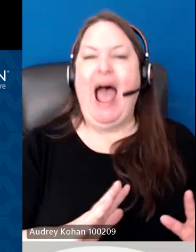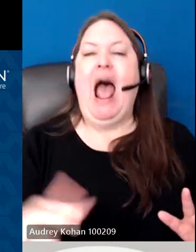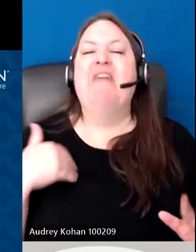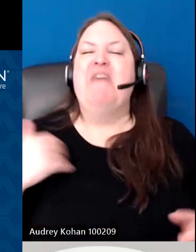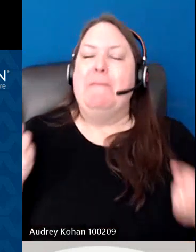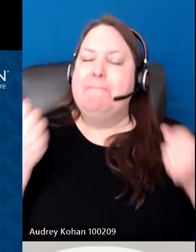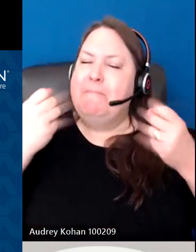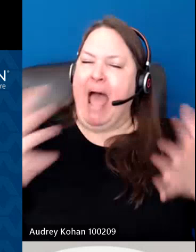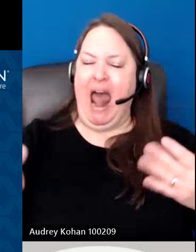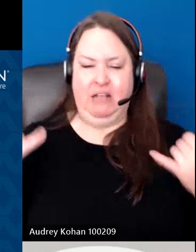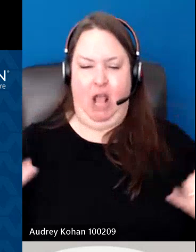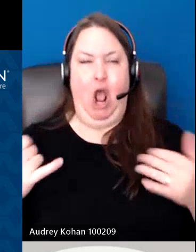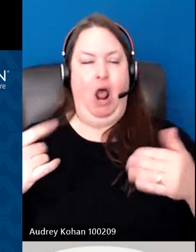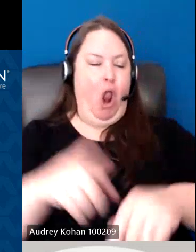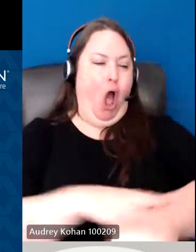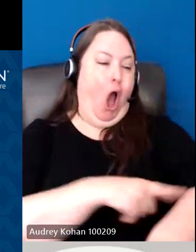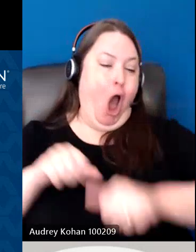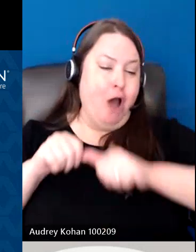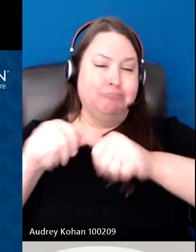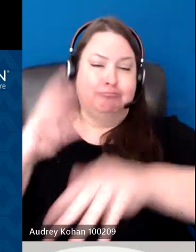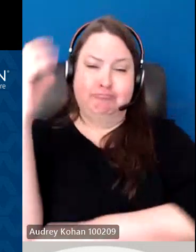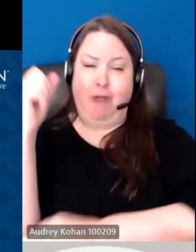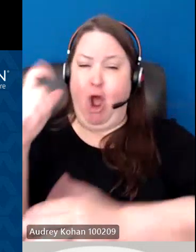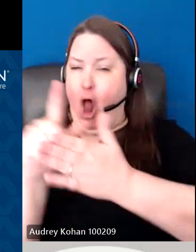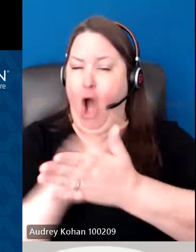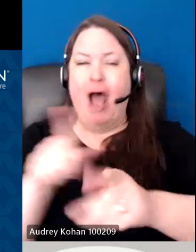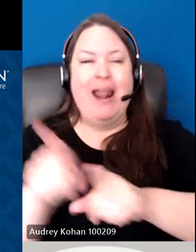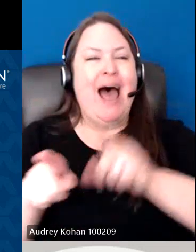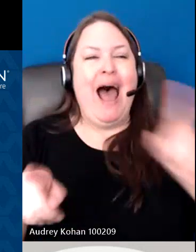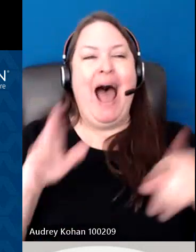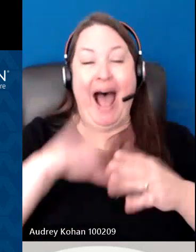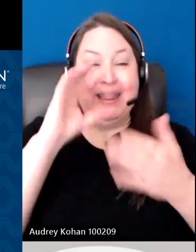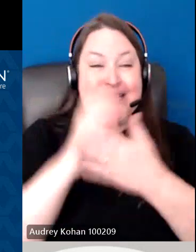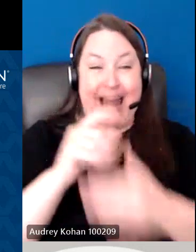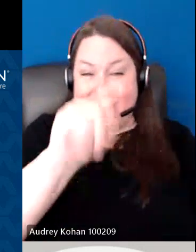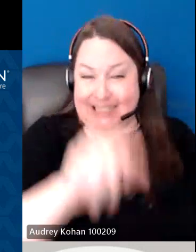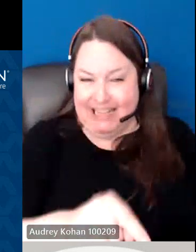existing long-standing laws as Drew mentioned like the ones on the slide here that remain unchanged